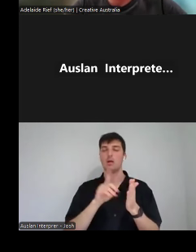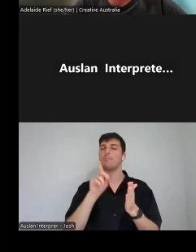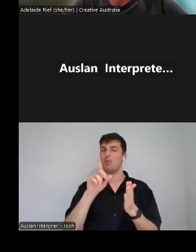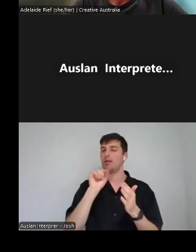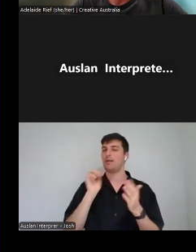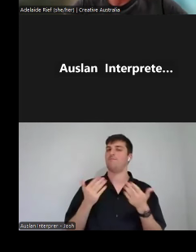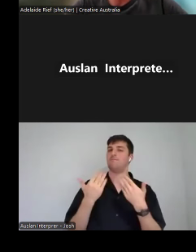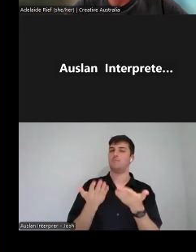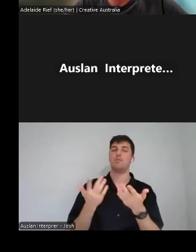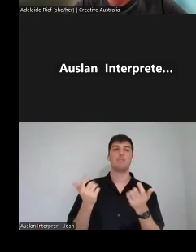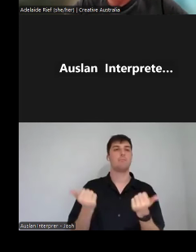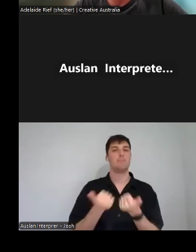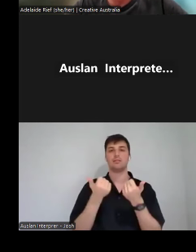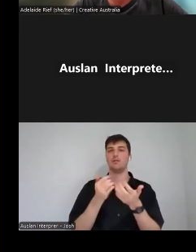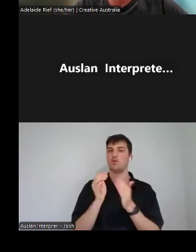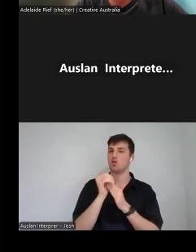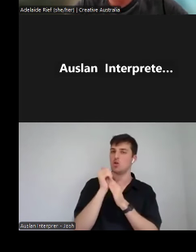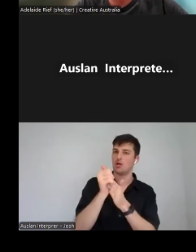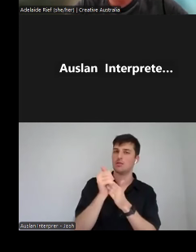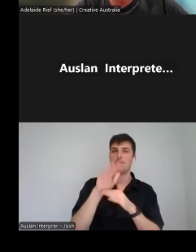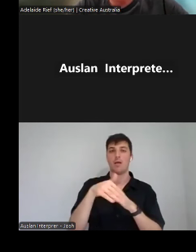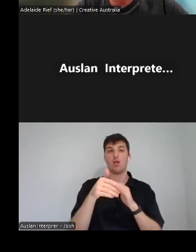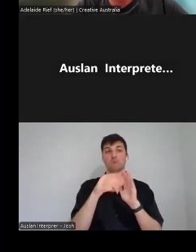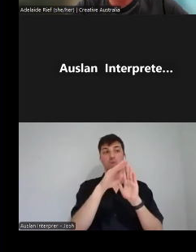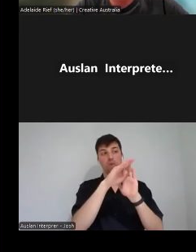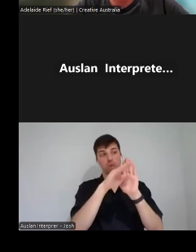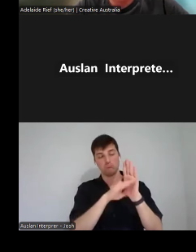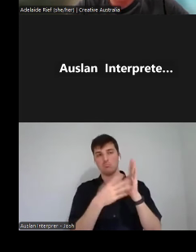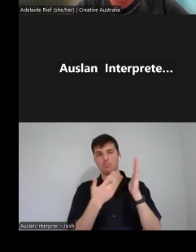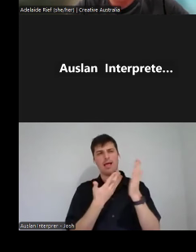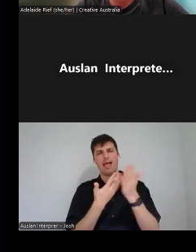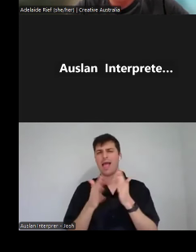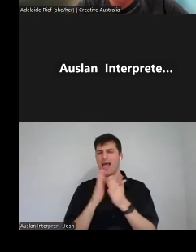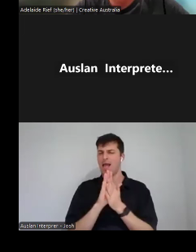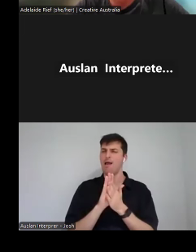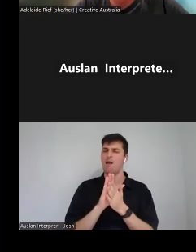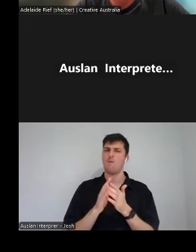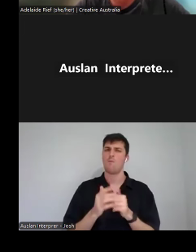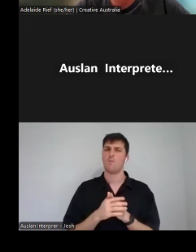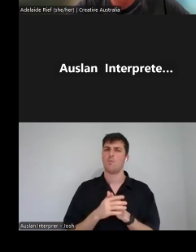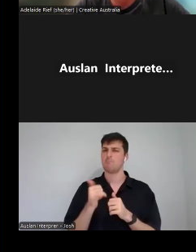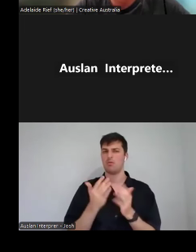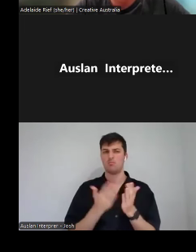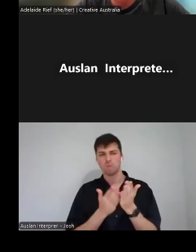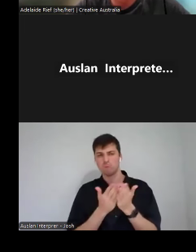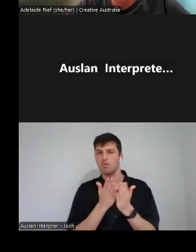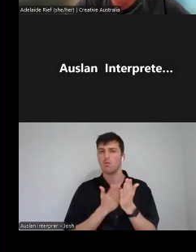about different aspects of the guidelines and how you might go through the application process as